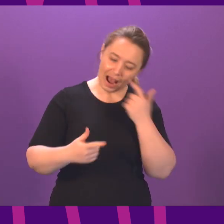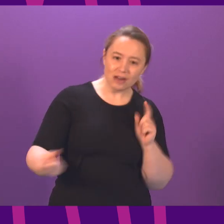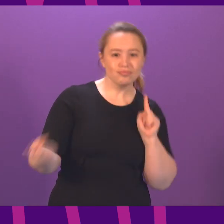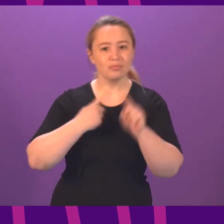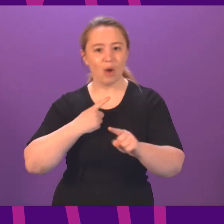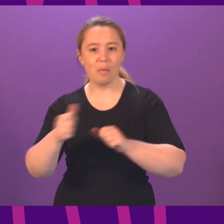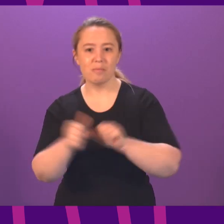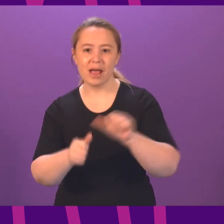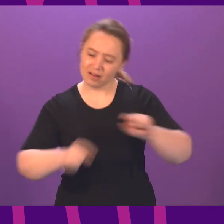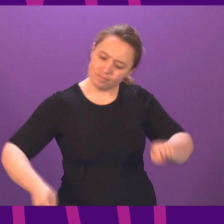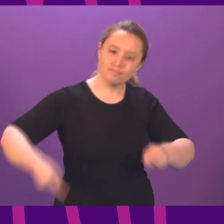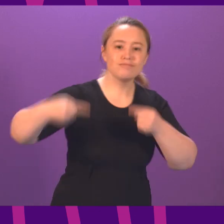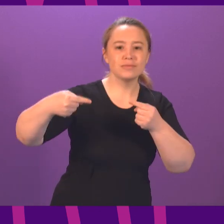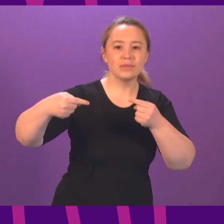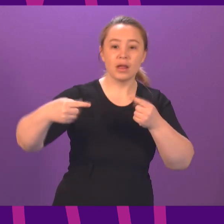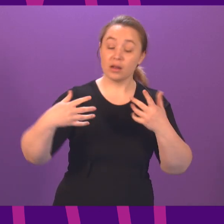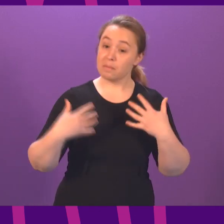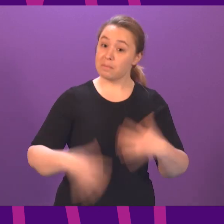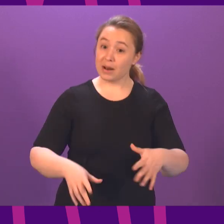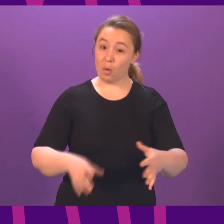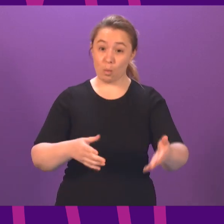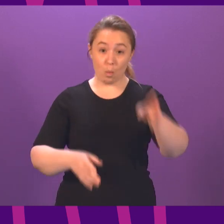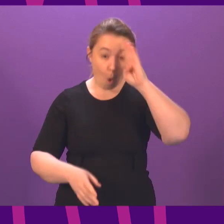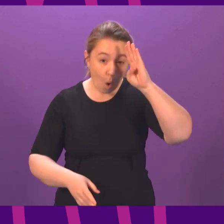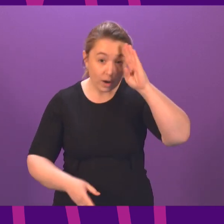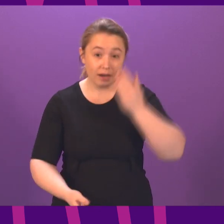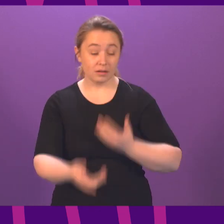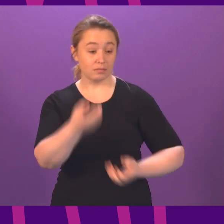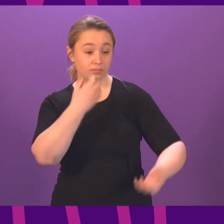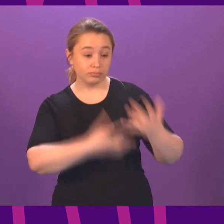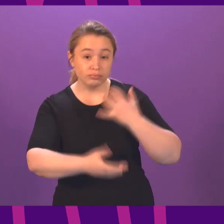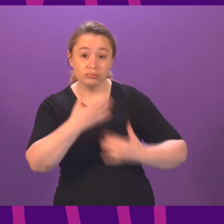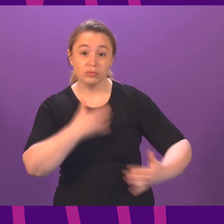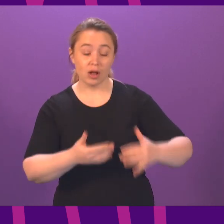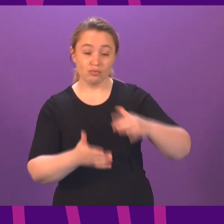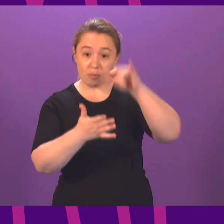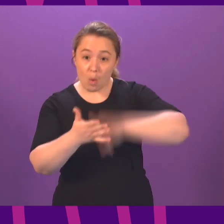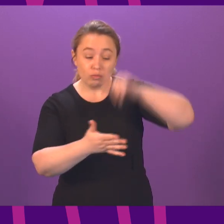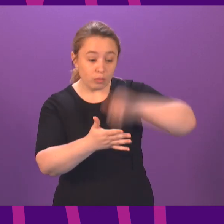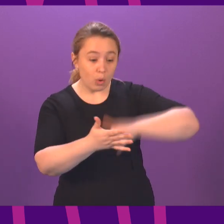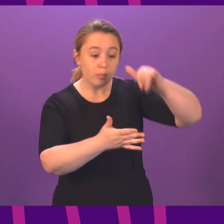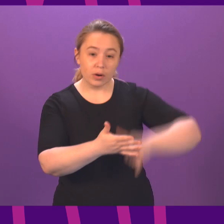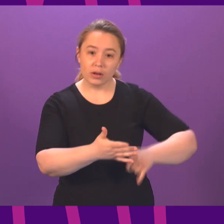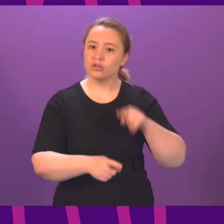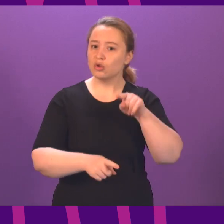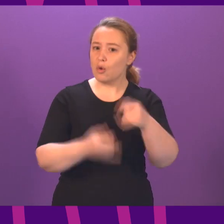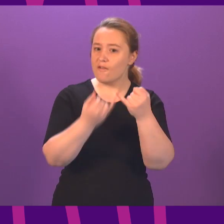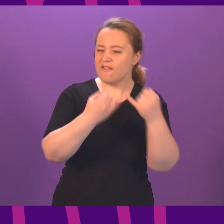The First Minister had warning after warning after warning, so was her failure to act negligence